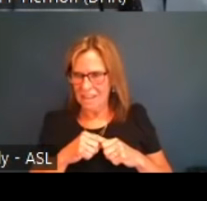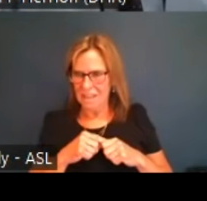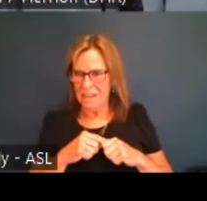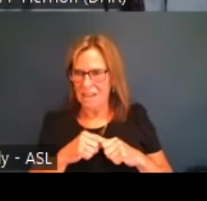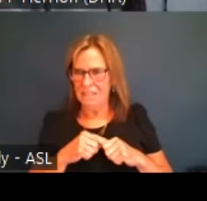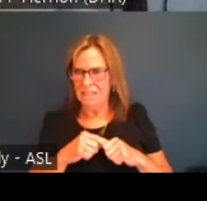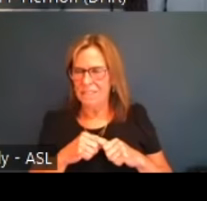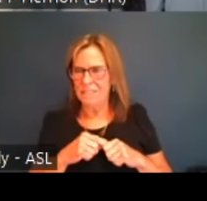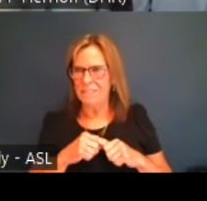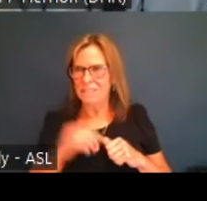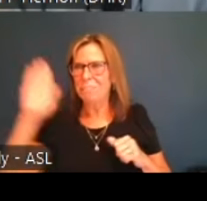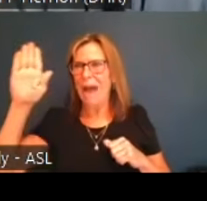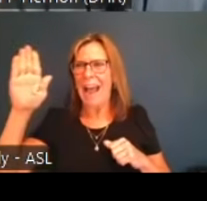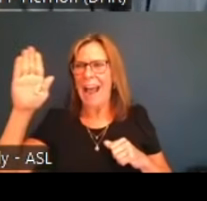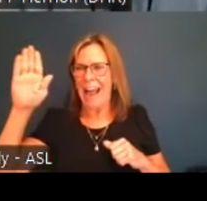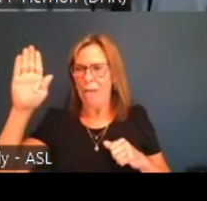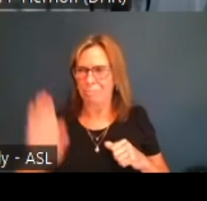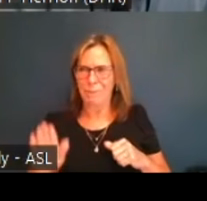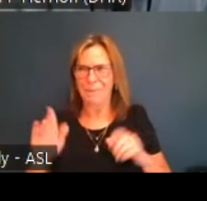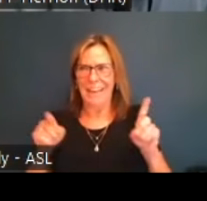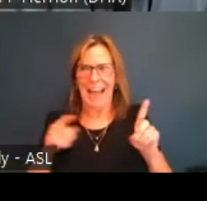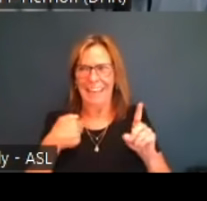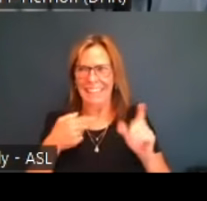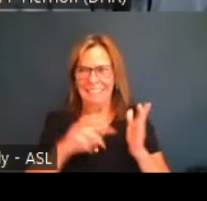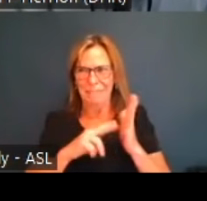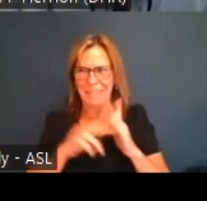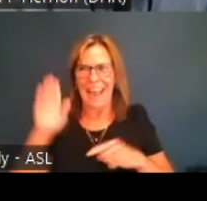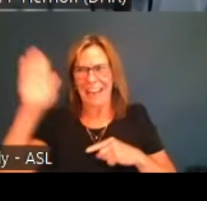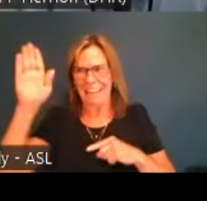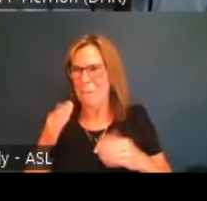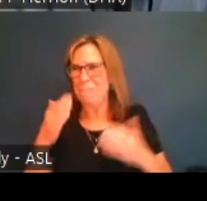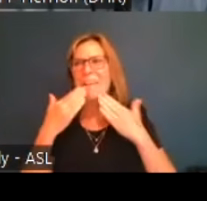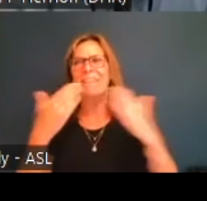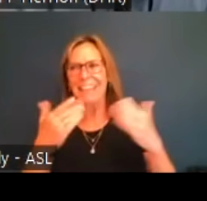» ALEX THOMPSON: Okay, Gemma